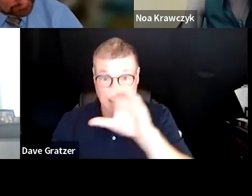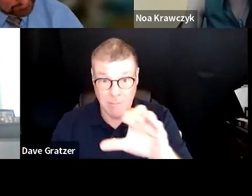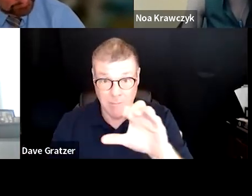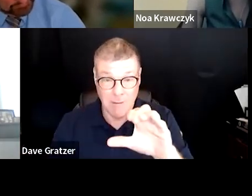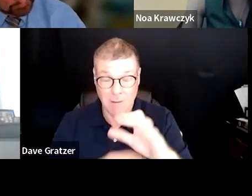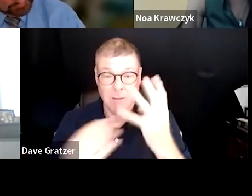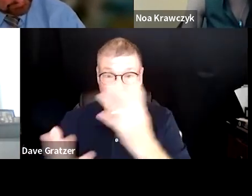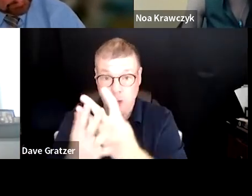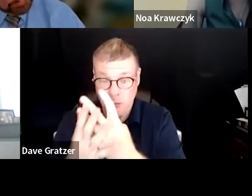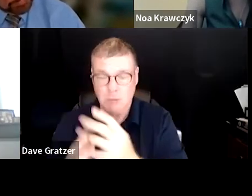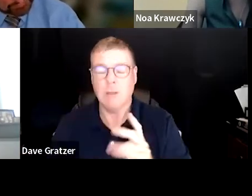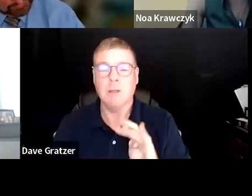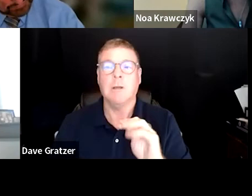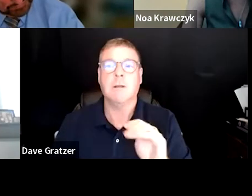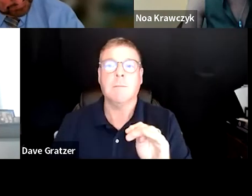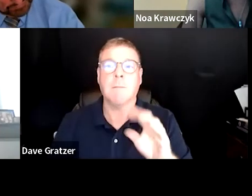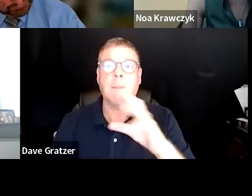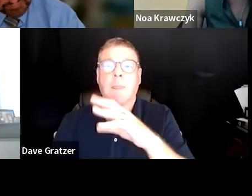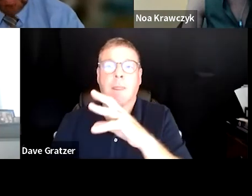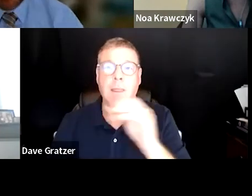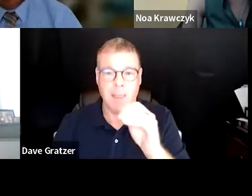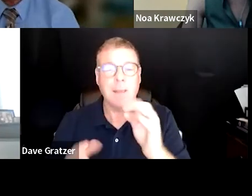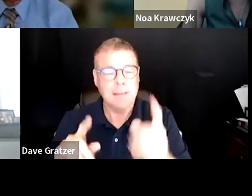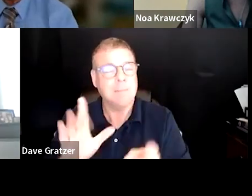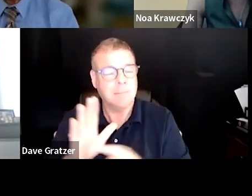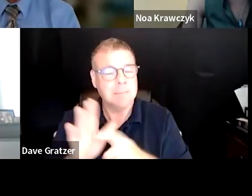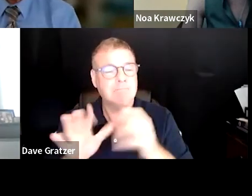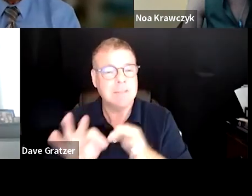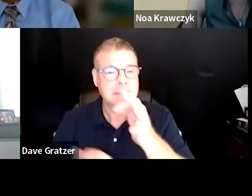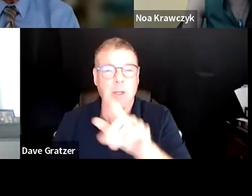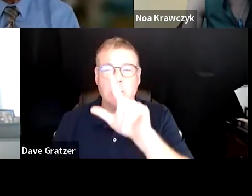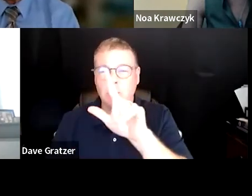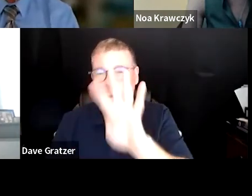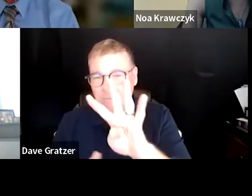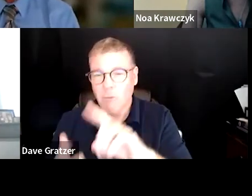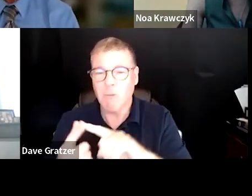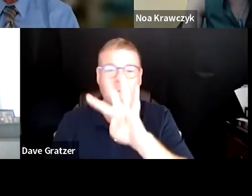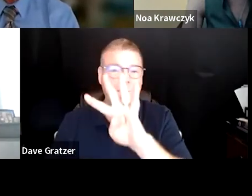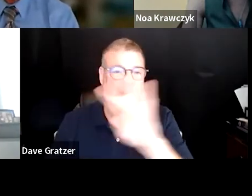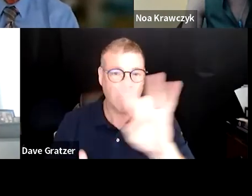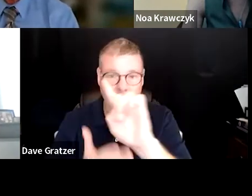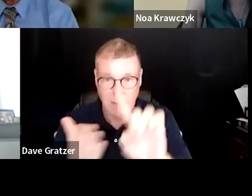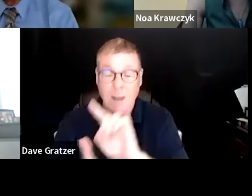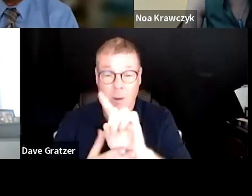that there is sometimes a delay, 24, 48 hours for individuals with Medicaid,